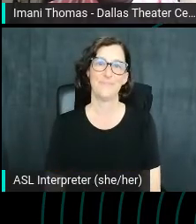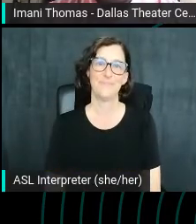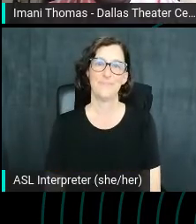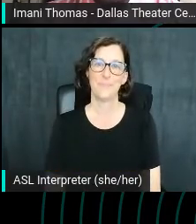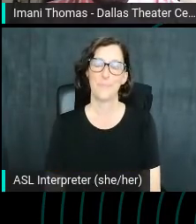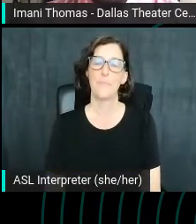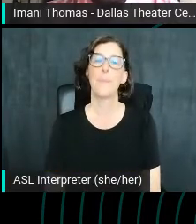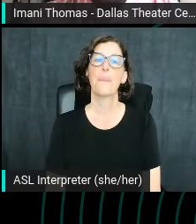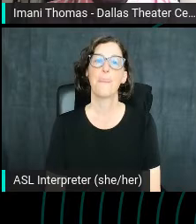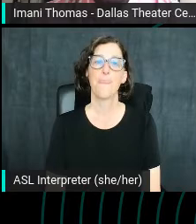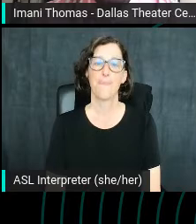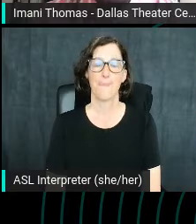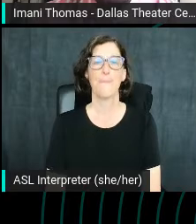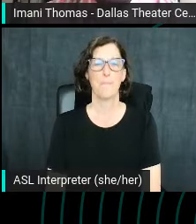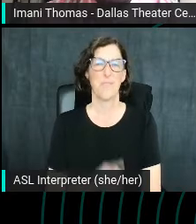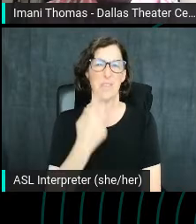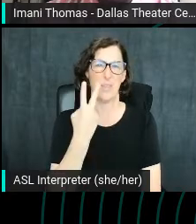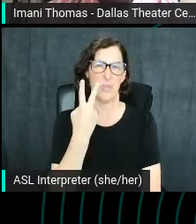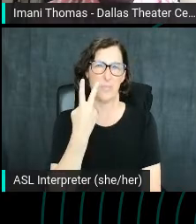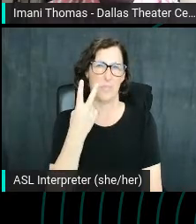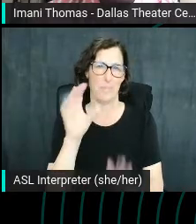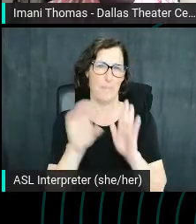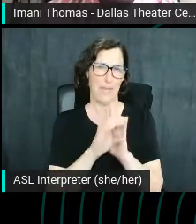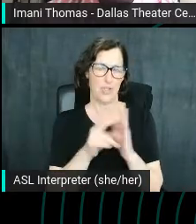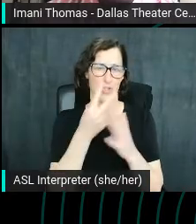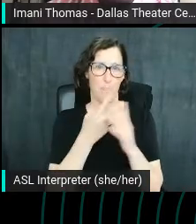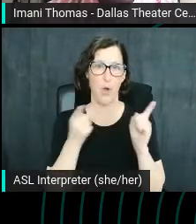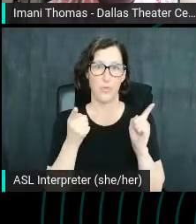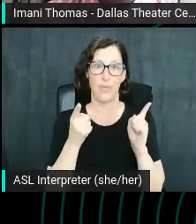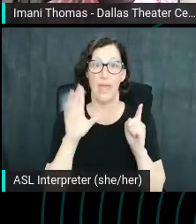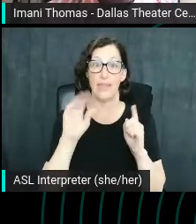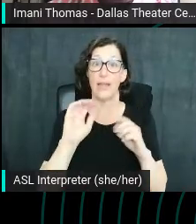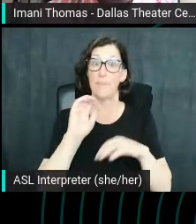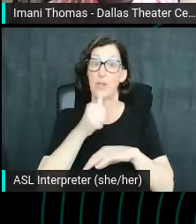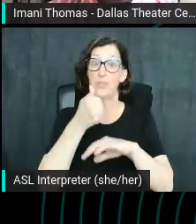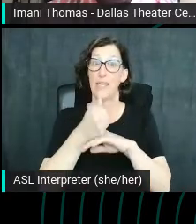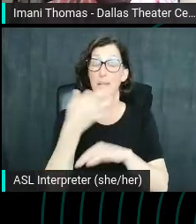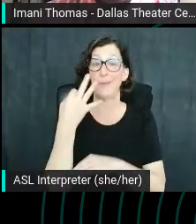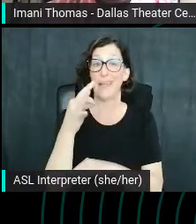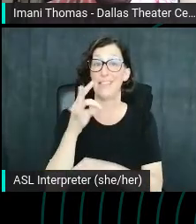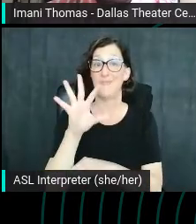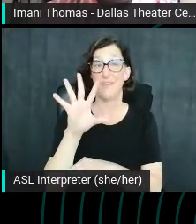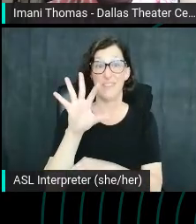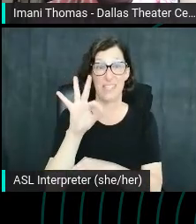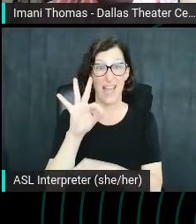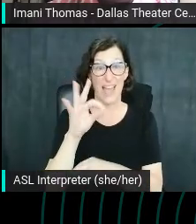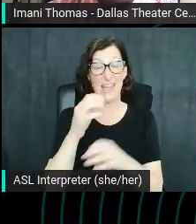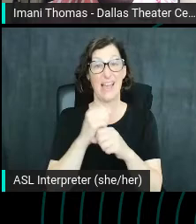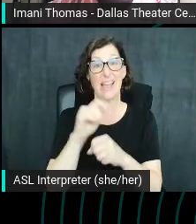And this is the Wyly. The company was founded in 1959, received a Tony in 2017,